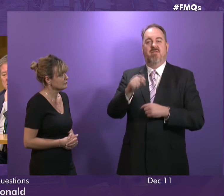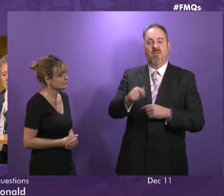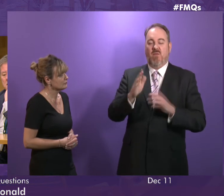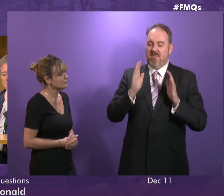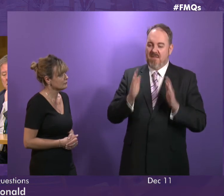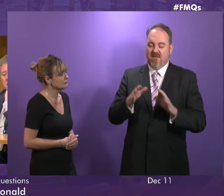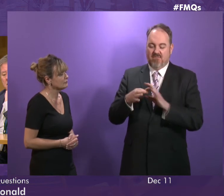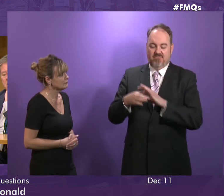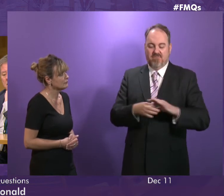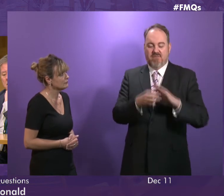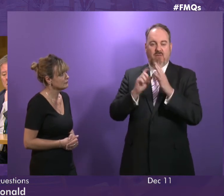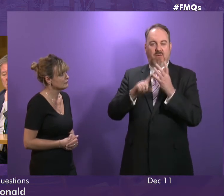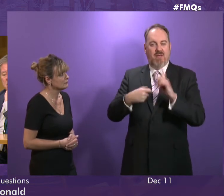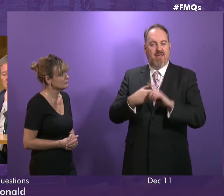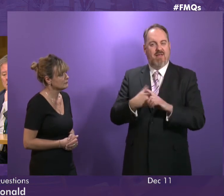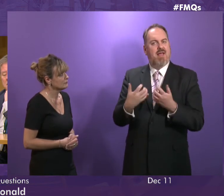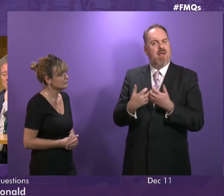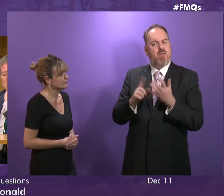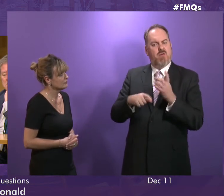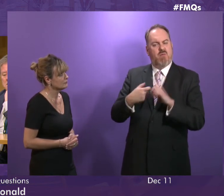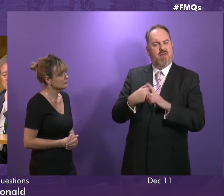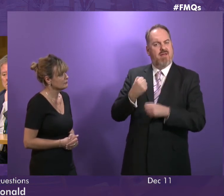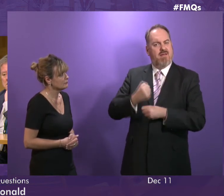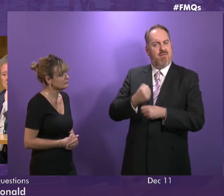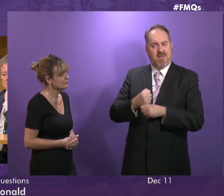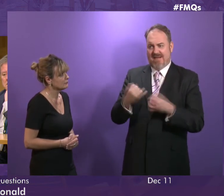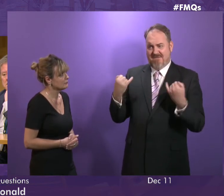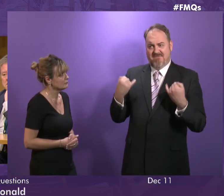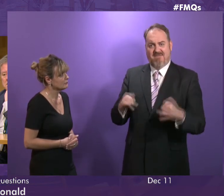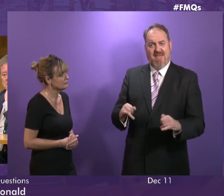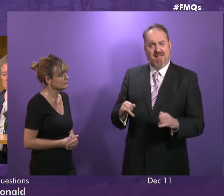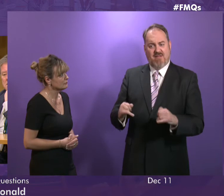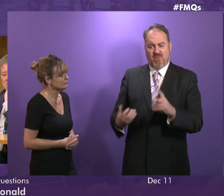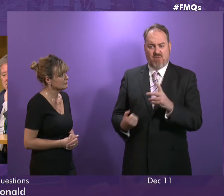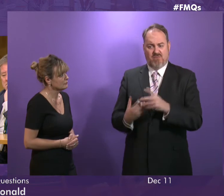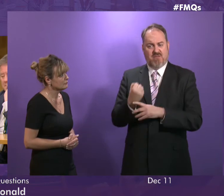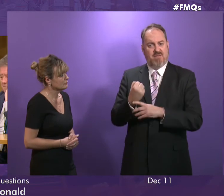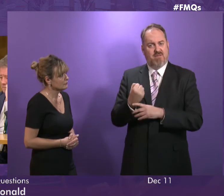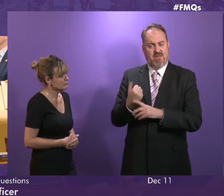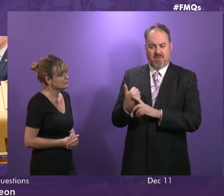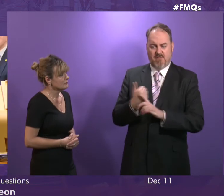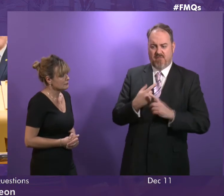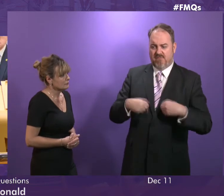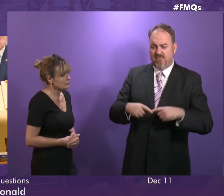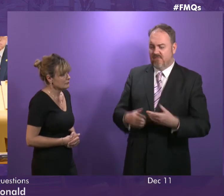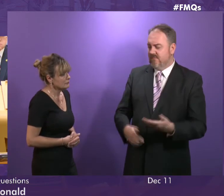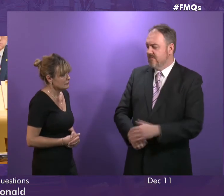Minister outline where the UK Government has, thus far, failed to step up?